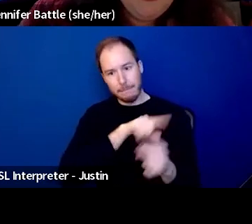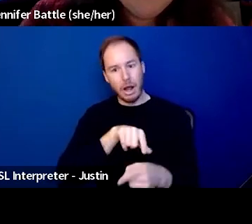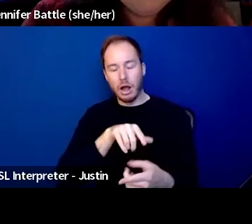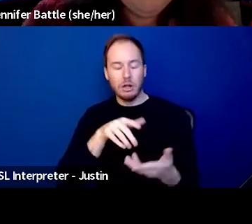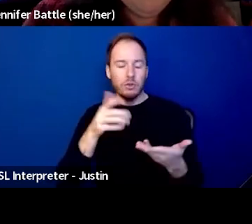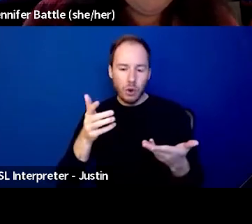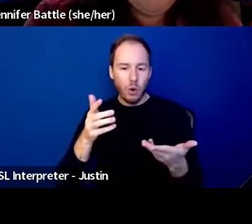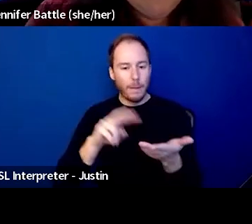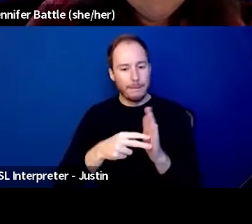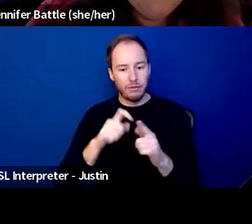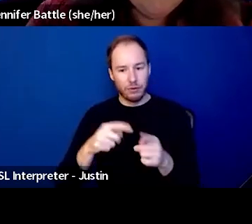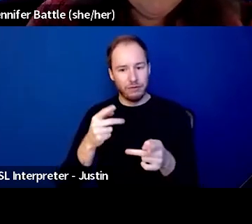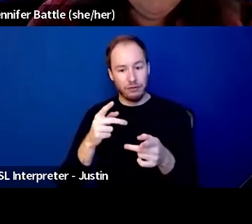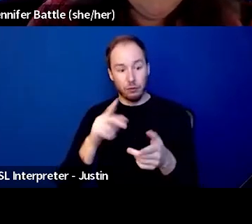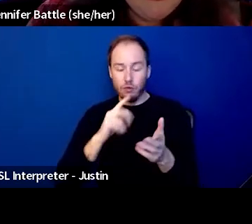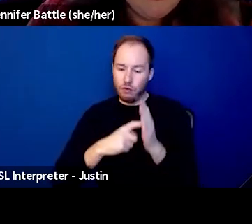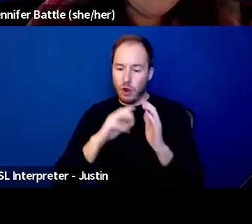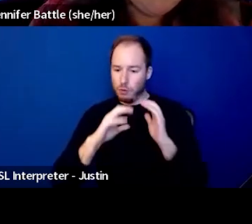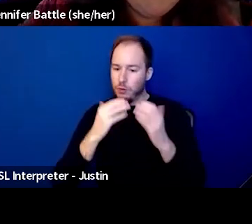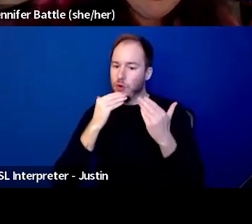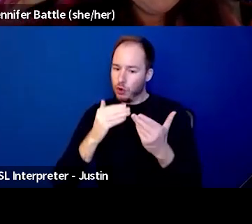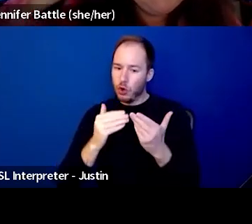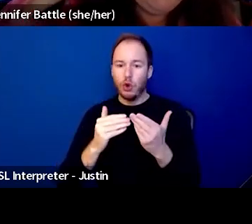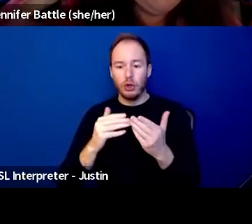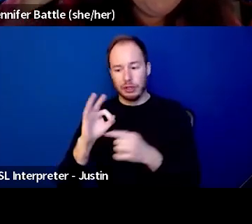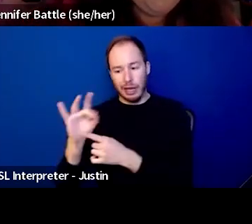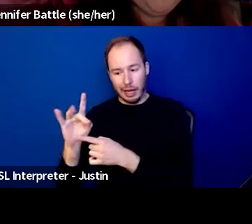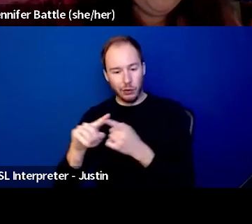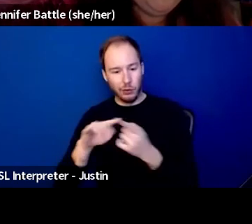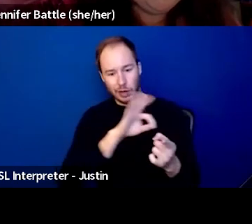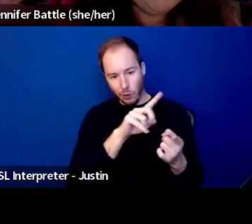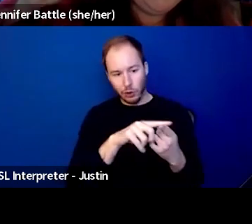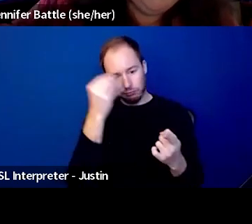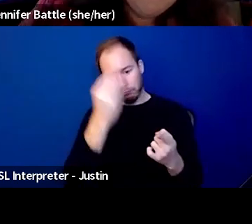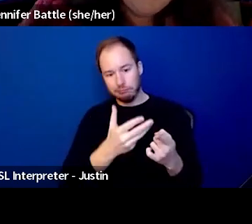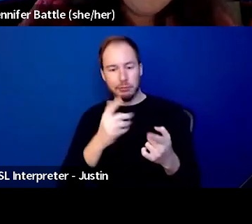there has to be good communication between that 988 center, that global crisis center,